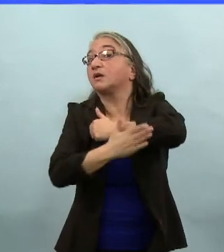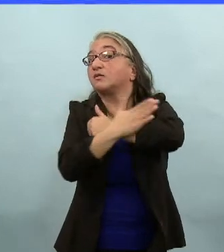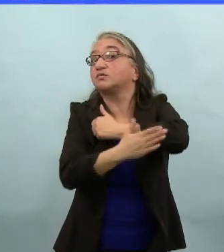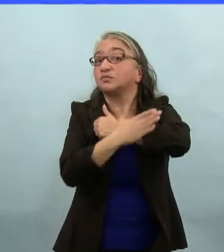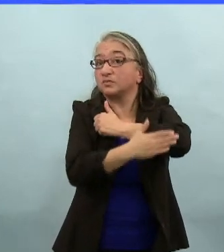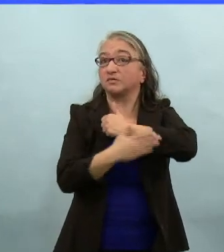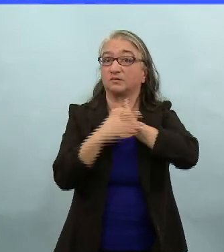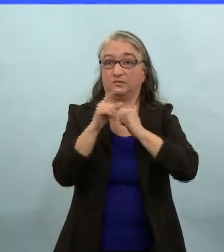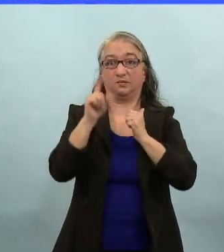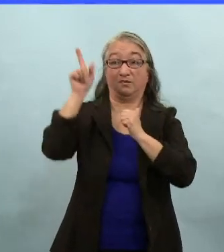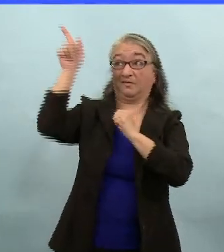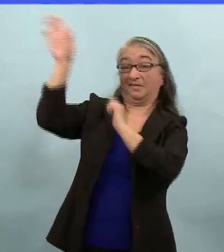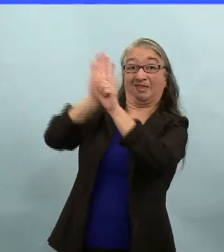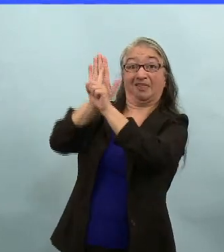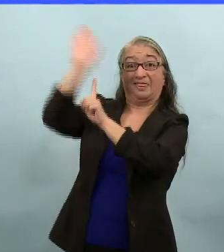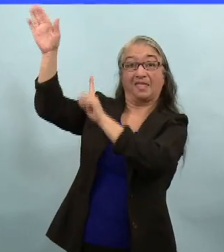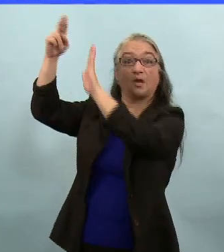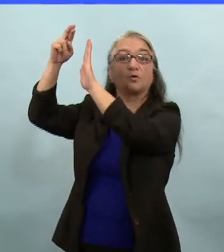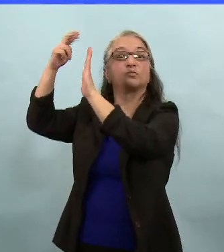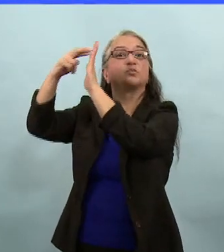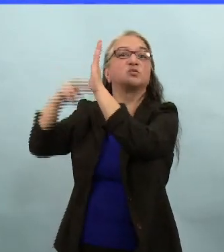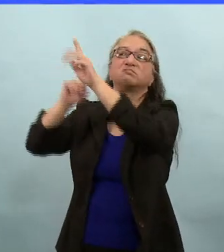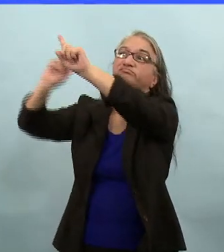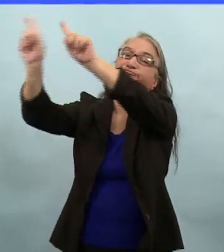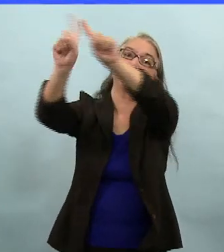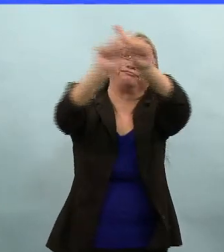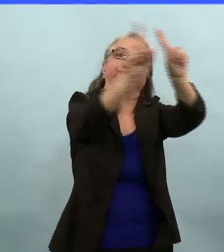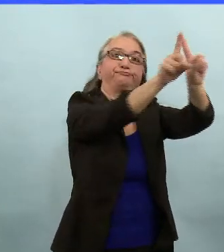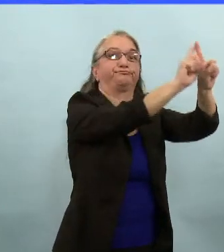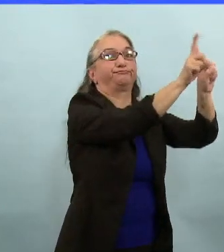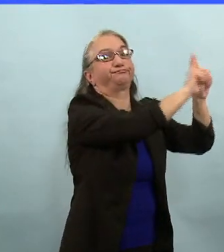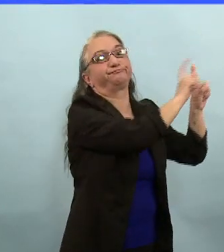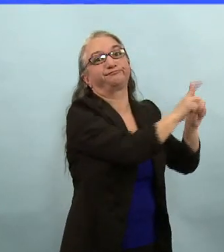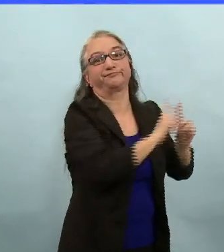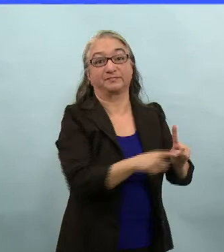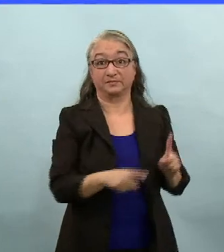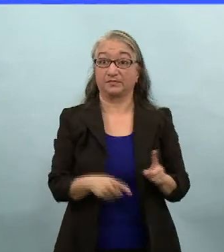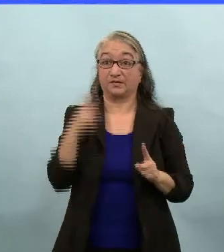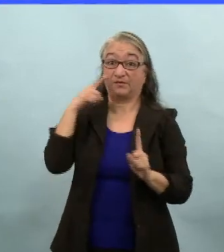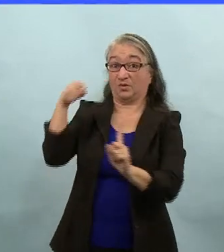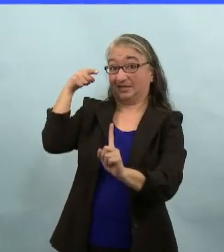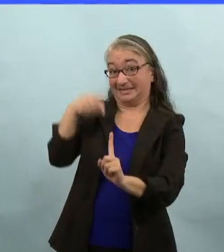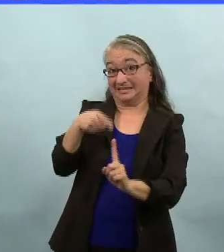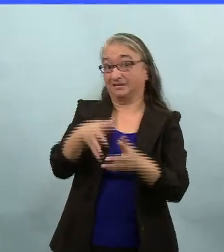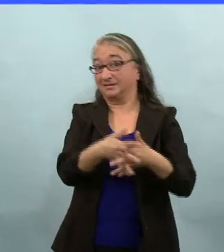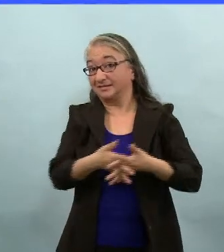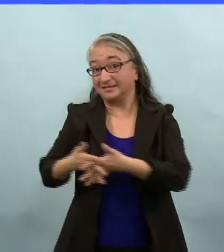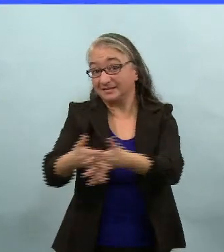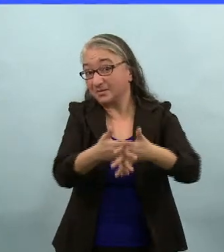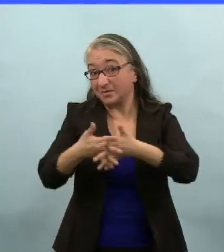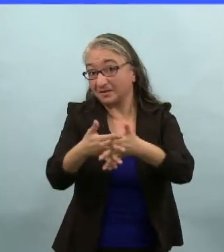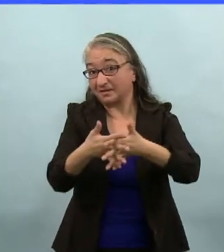mixed schedule is already acceptable in the usa for example you are considered fully immunized